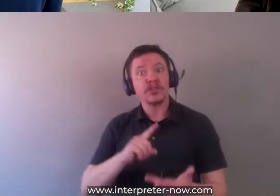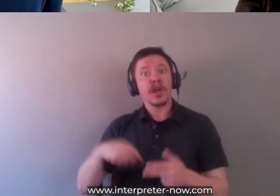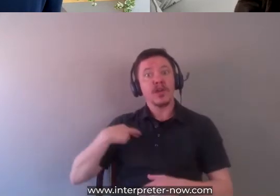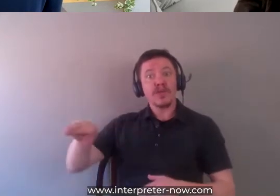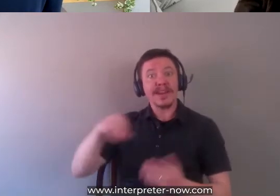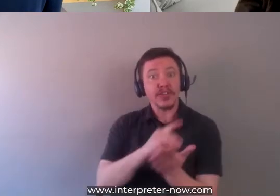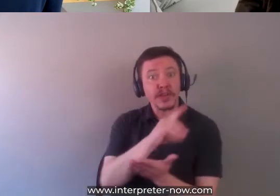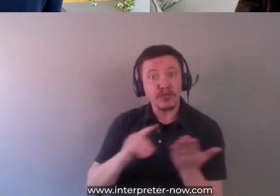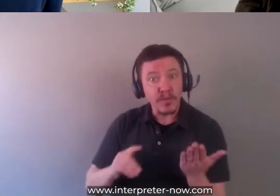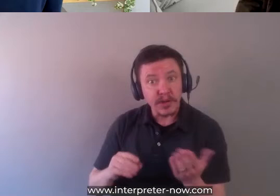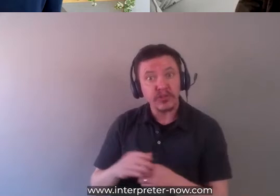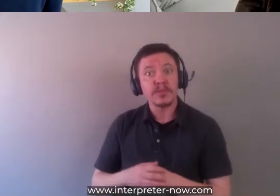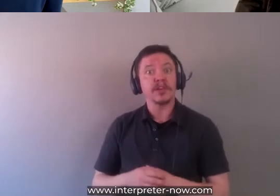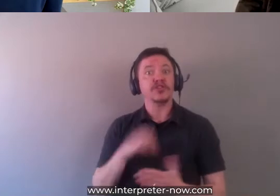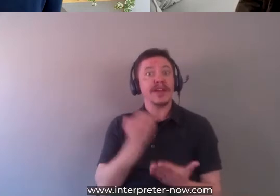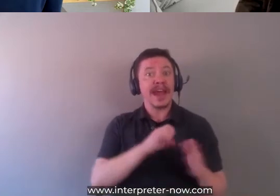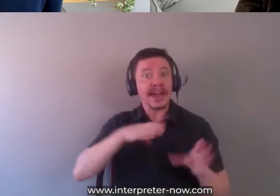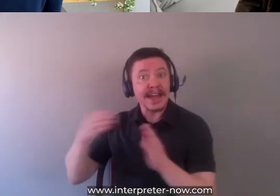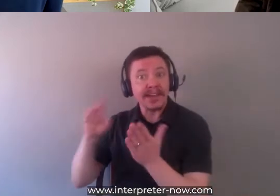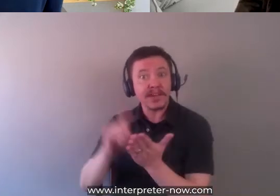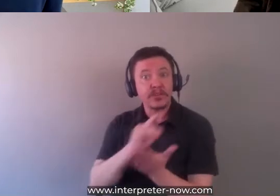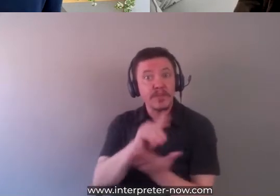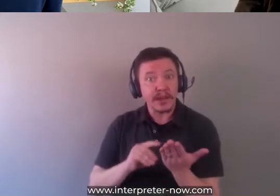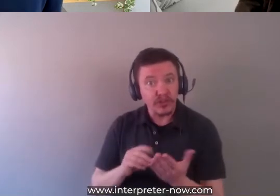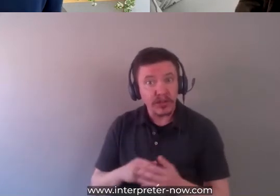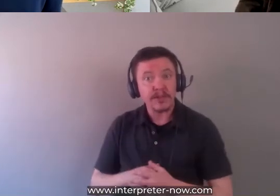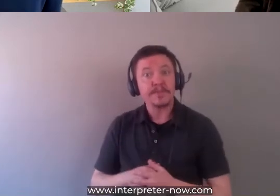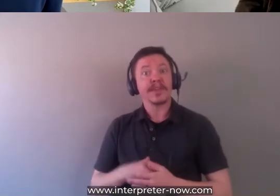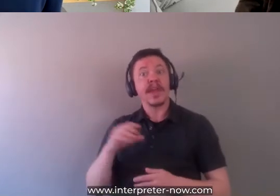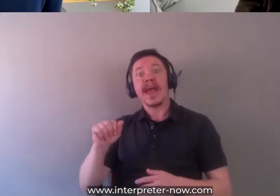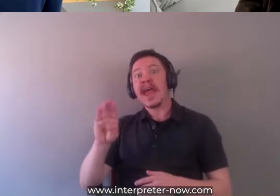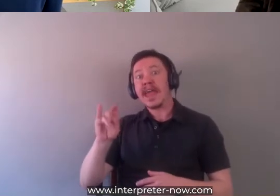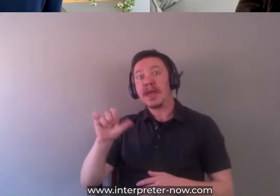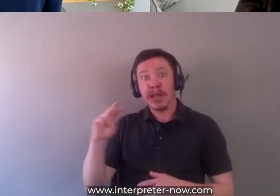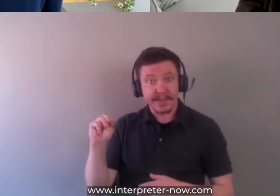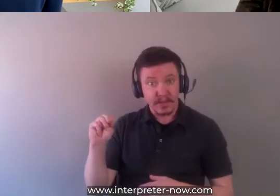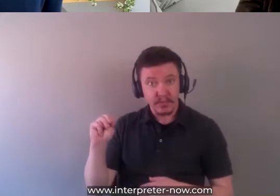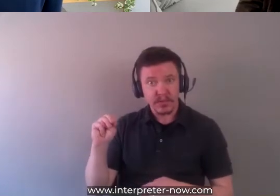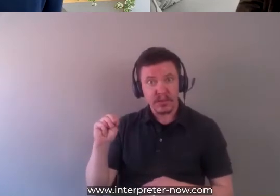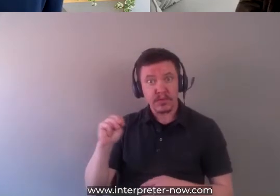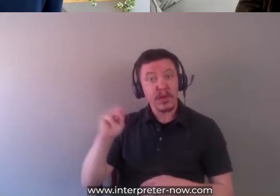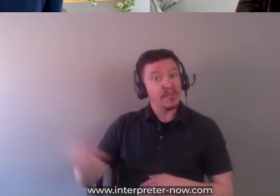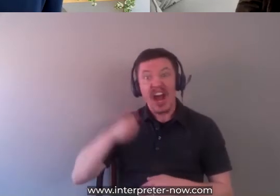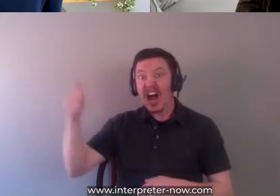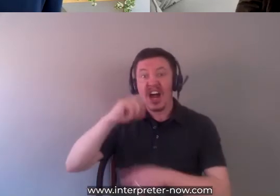discrimination, class discrimination, and ableism, among other forums of systematic